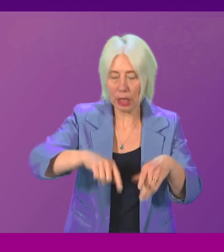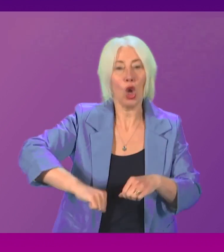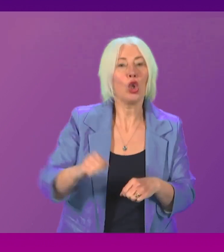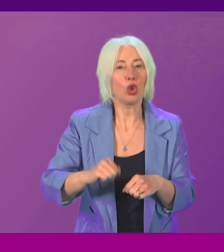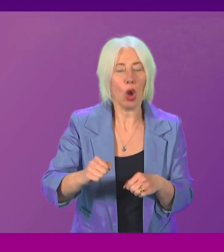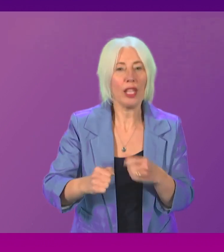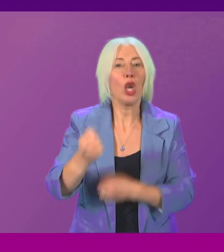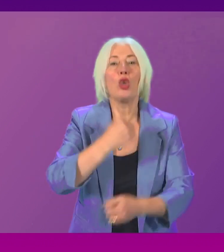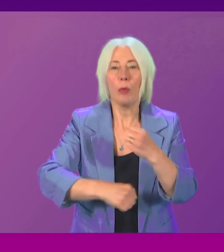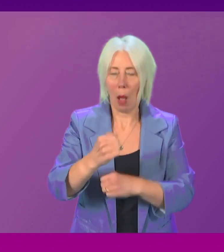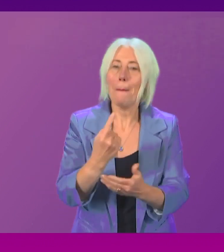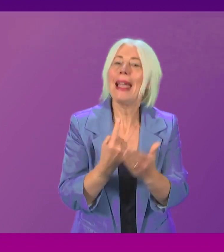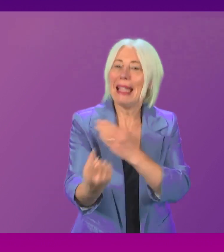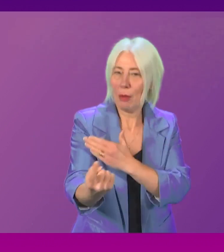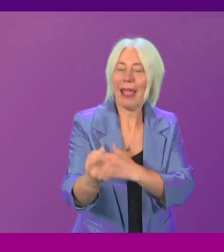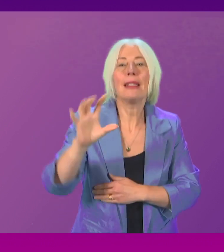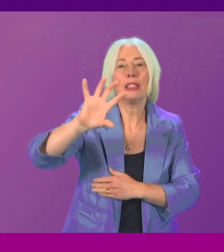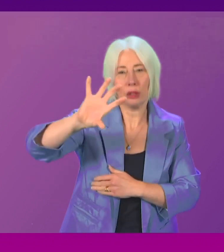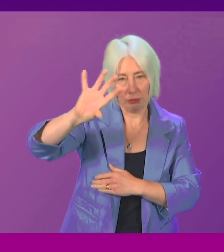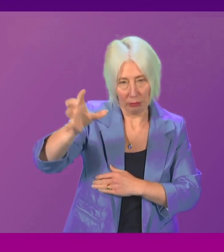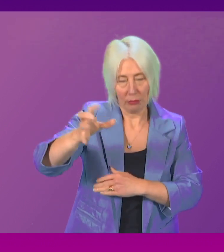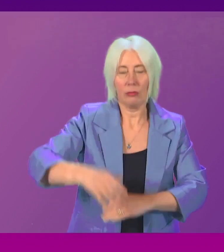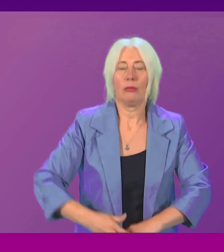becoming an independent nation.